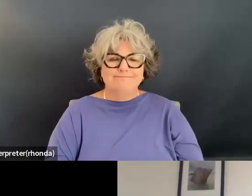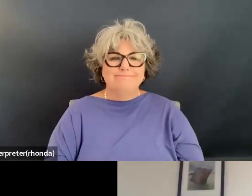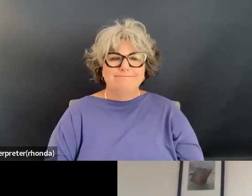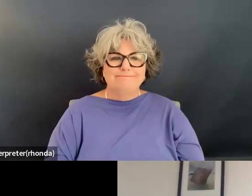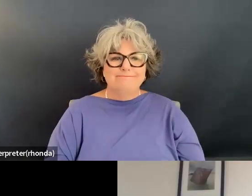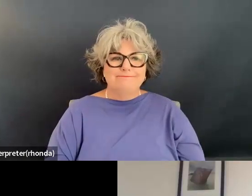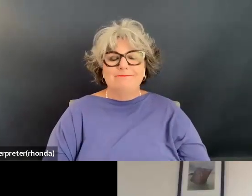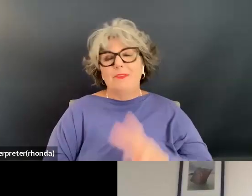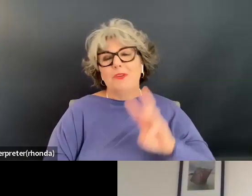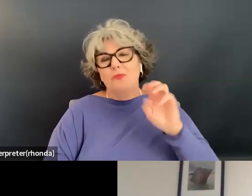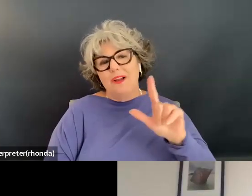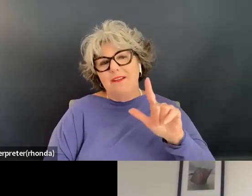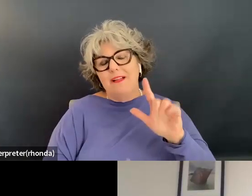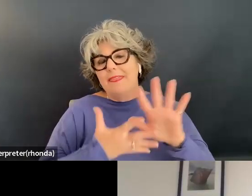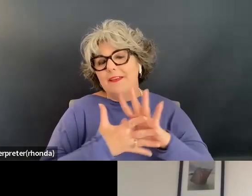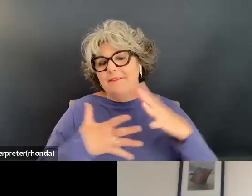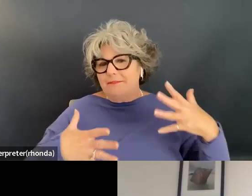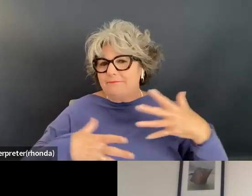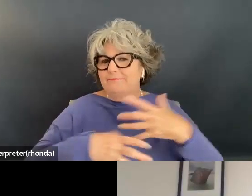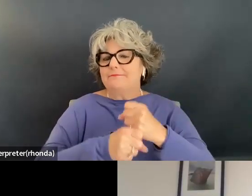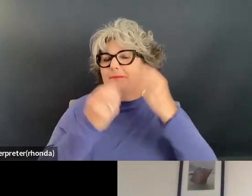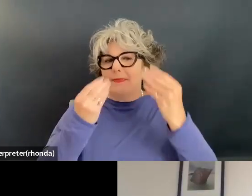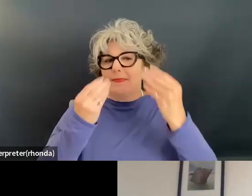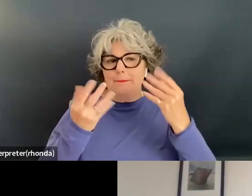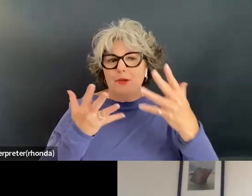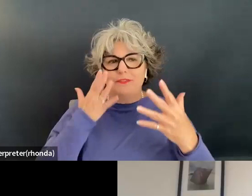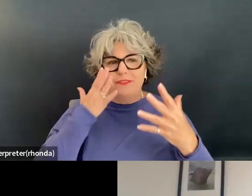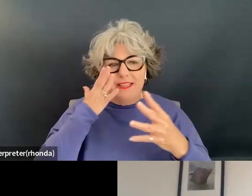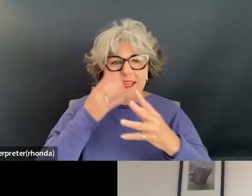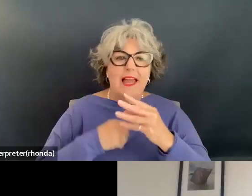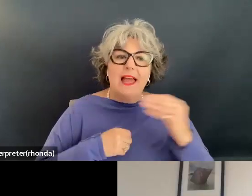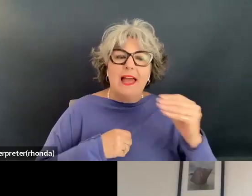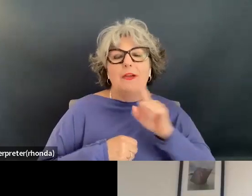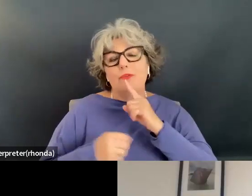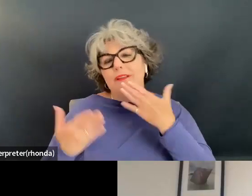Well, I think the film captures that beautifully. And I'm really thankful I got the time